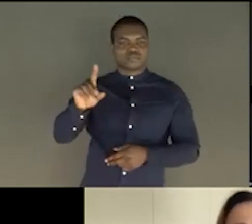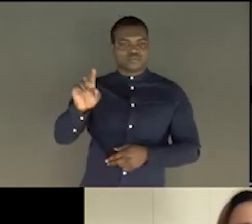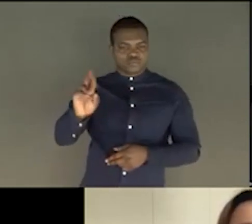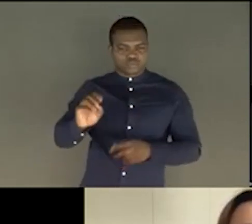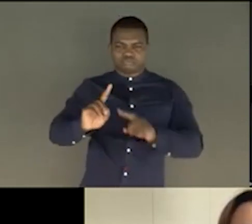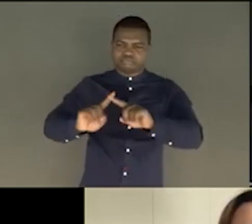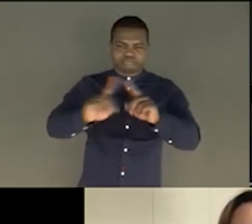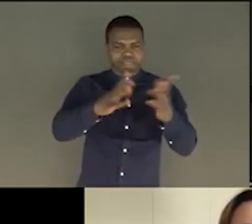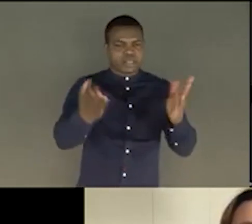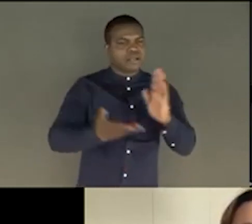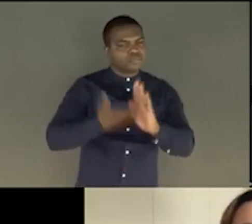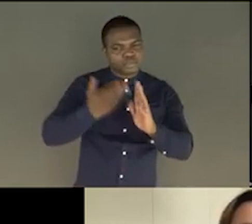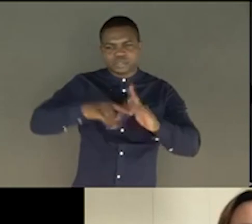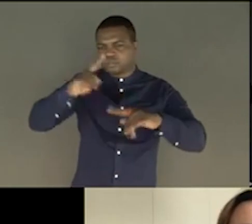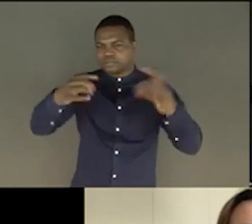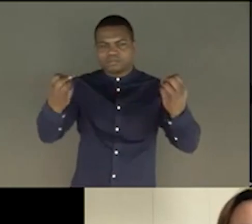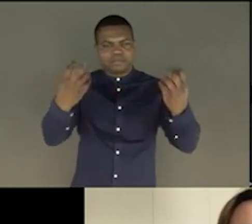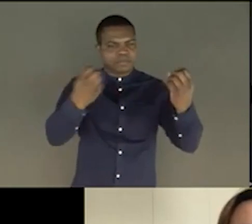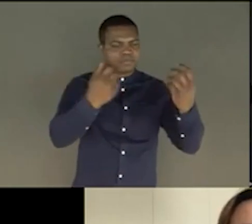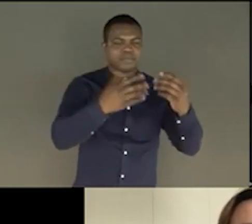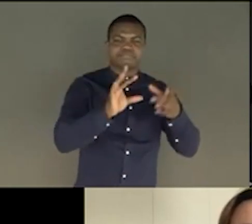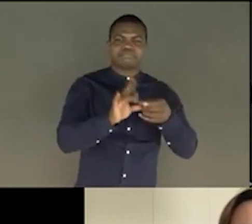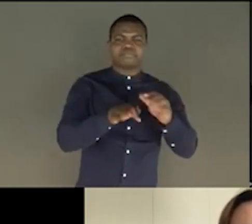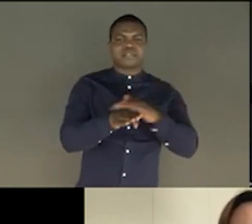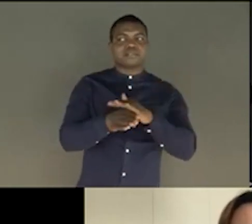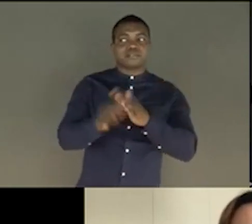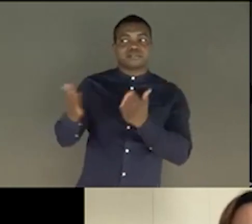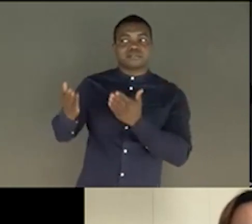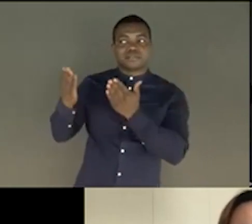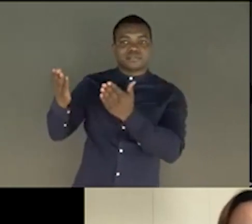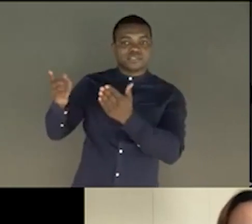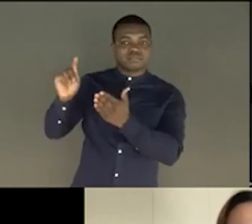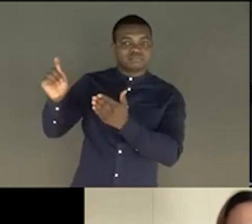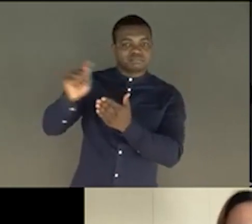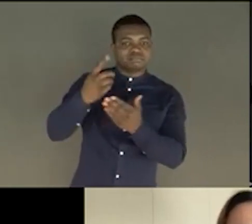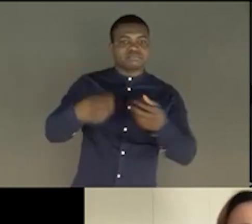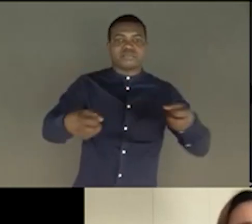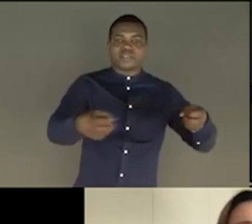and who have provided us with all this good information together. So thank you very much.